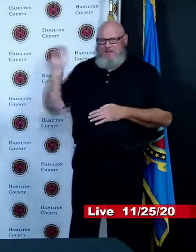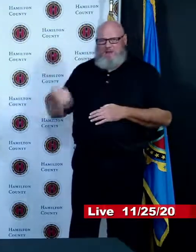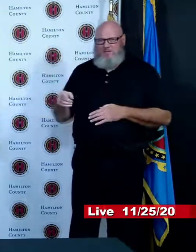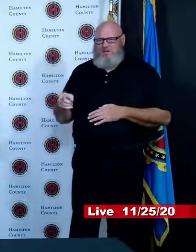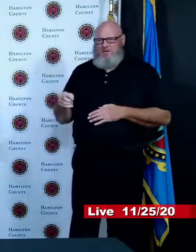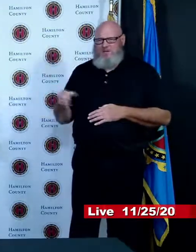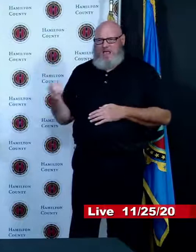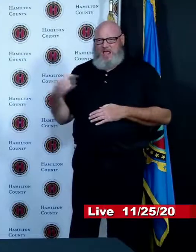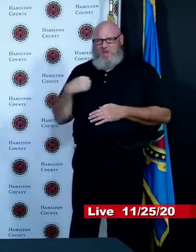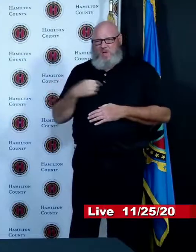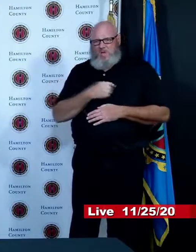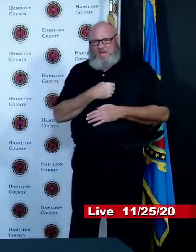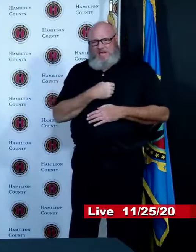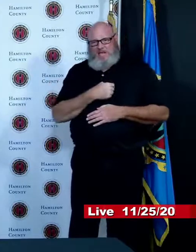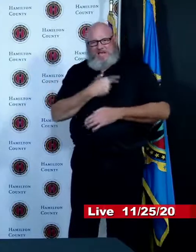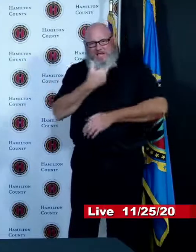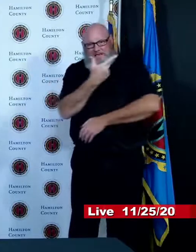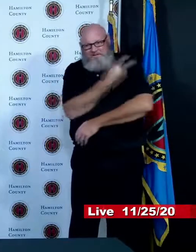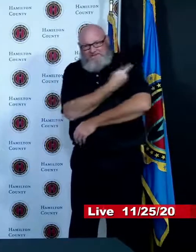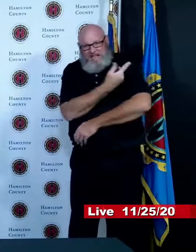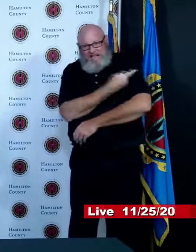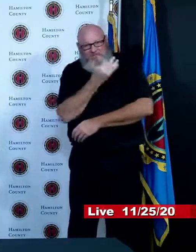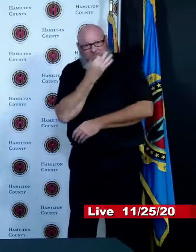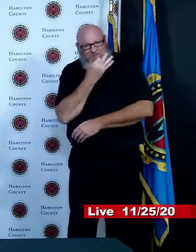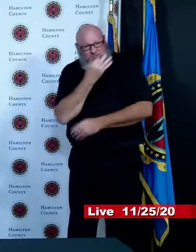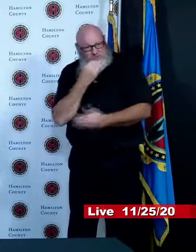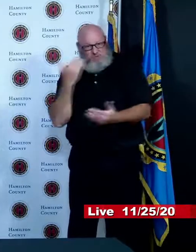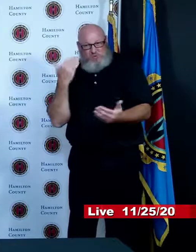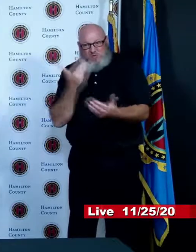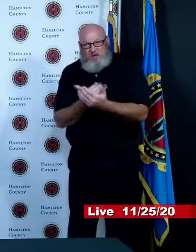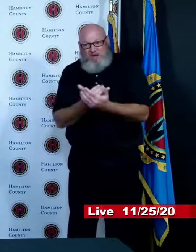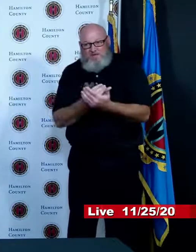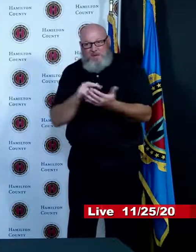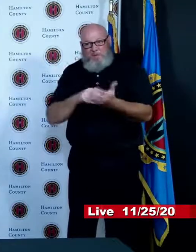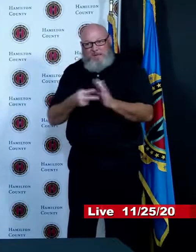I just think we as a community we just got to buckle down and power through these next couple